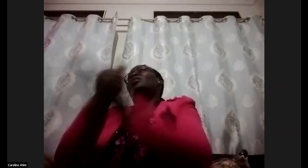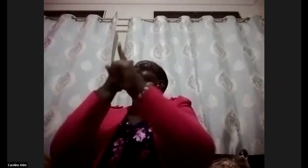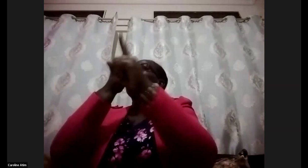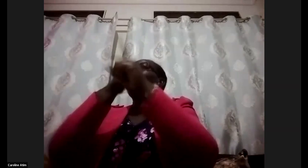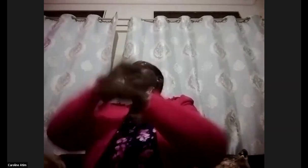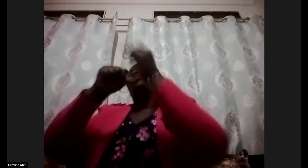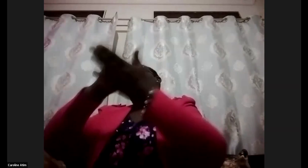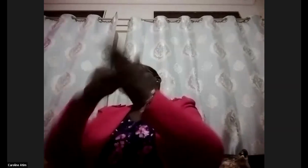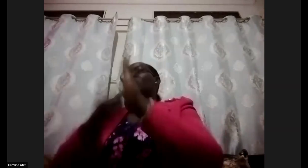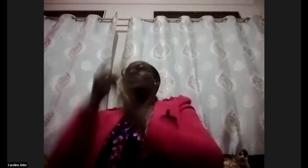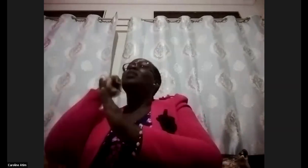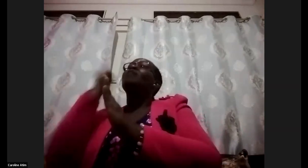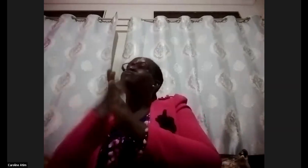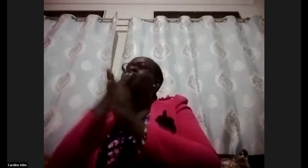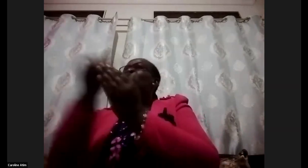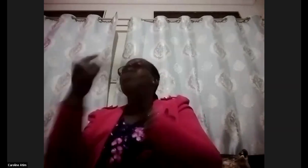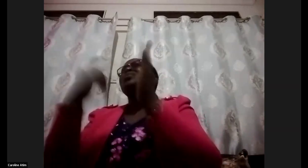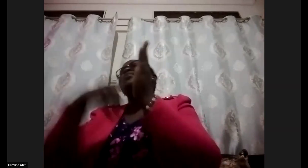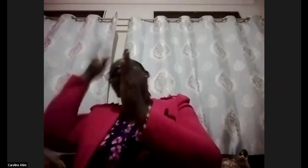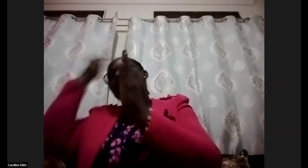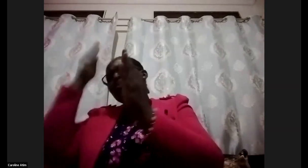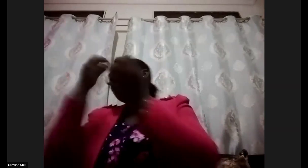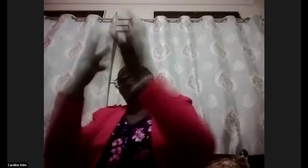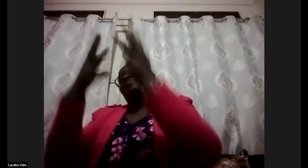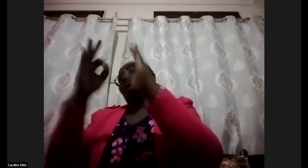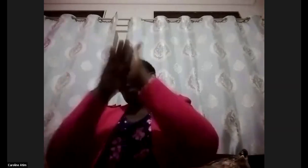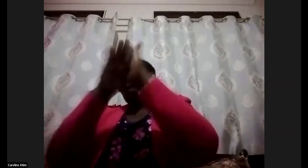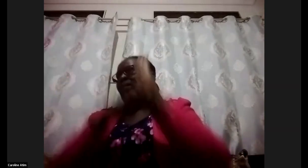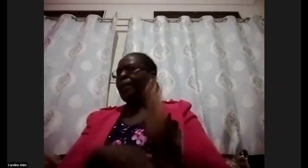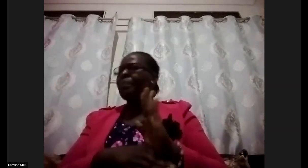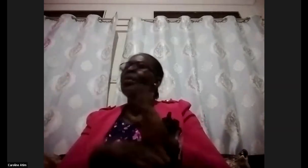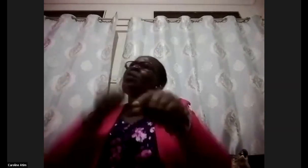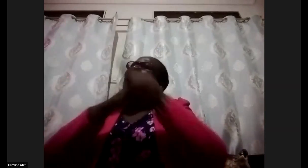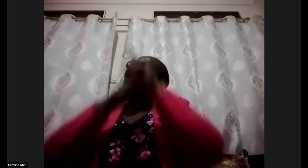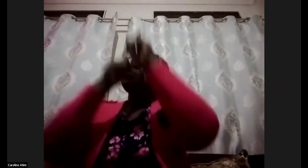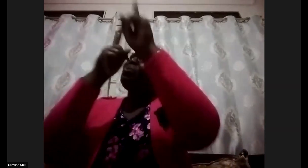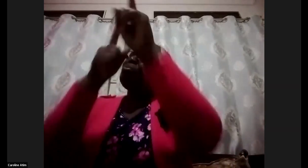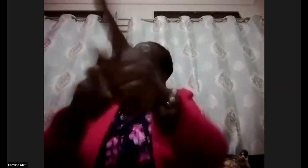advocate on the issues of the deaf children, access to education, and there many other